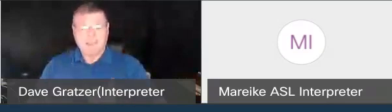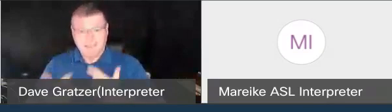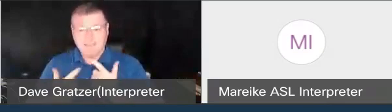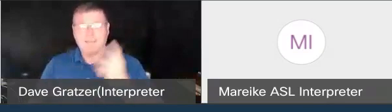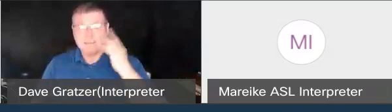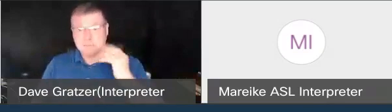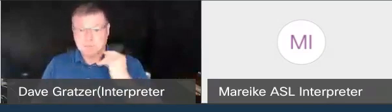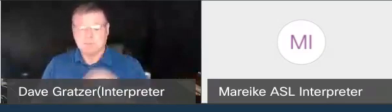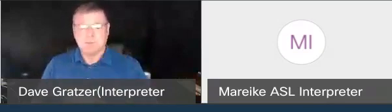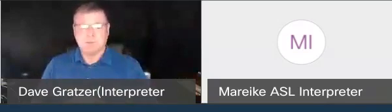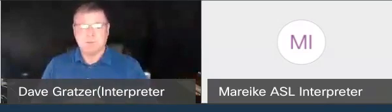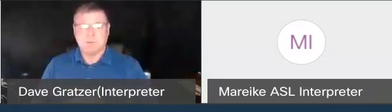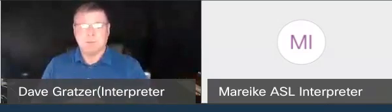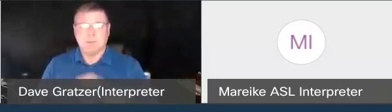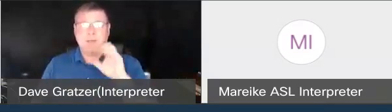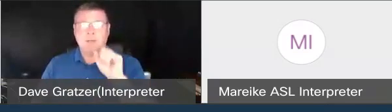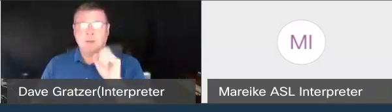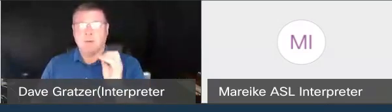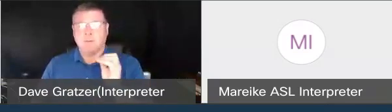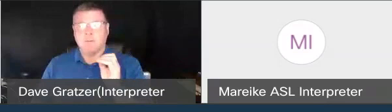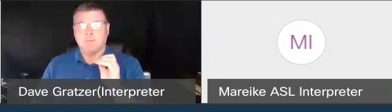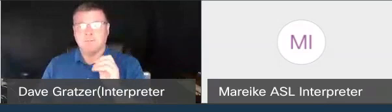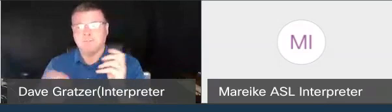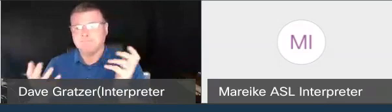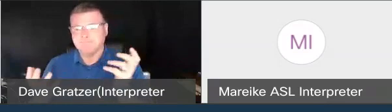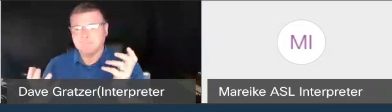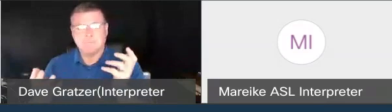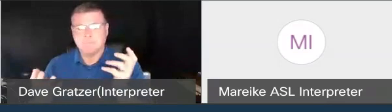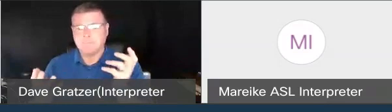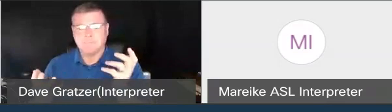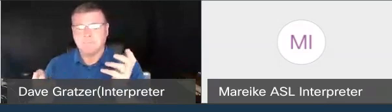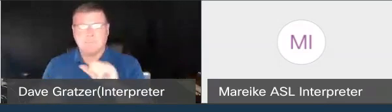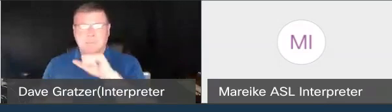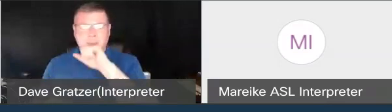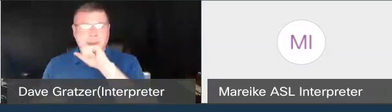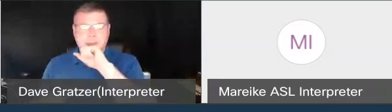So I would say that, uh, you know, there--there's just nothing like individuals